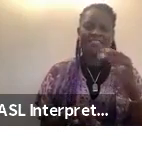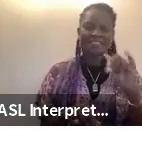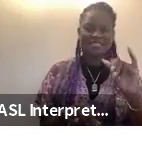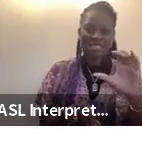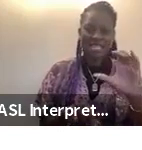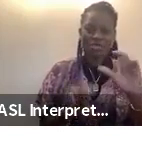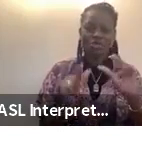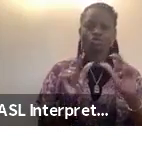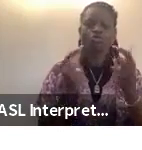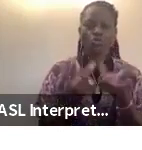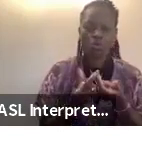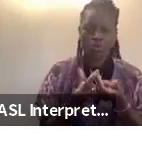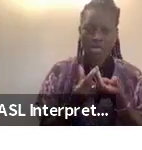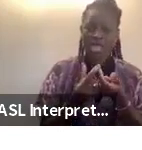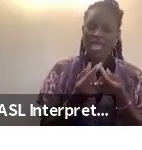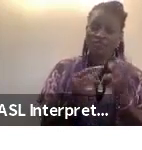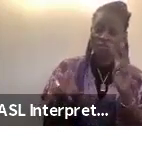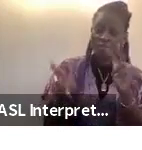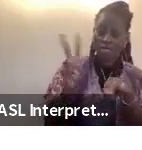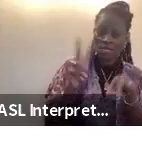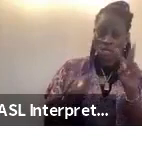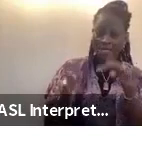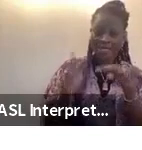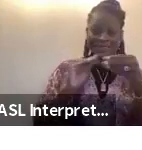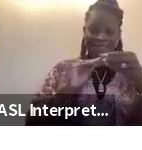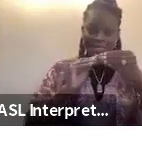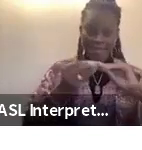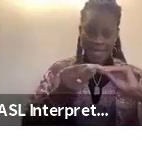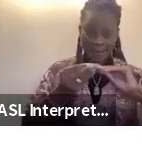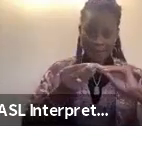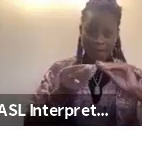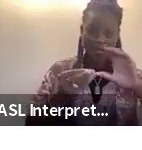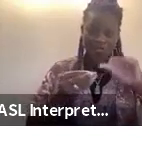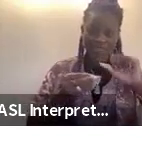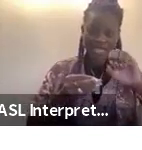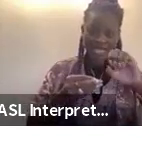If we just look at the number of cases that we've seen in the past 60 days, we